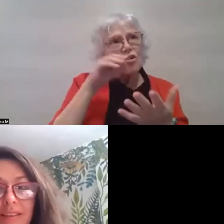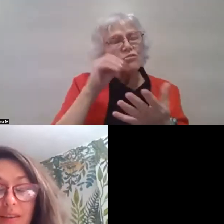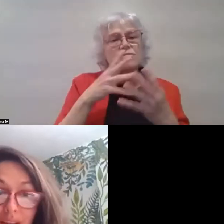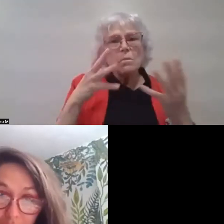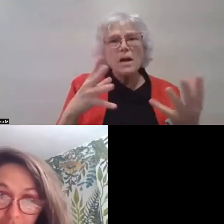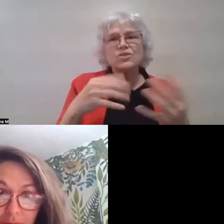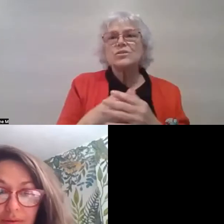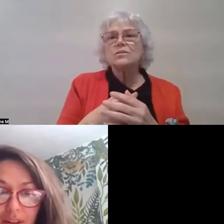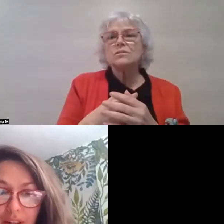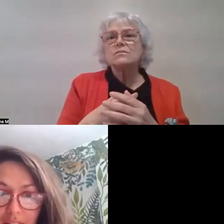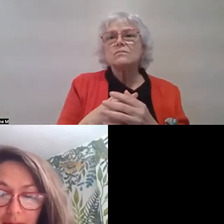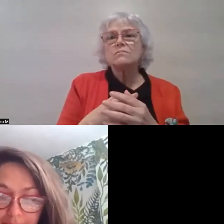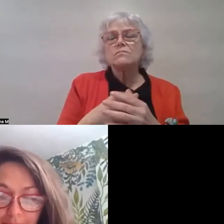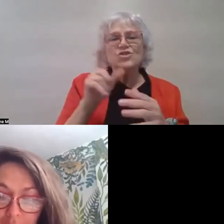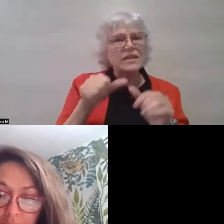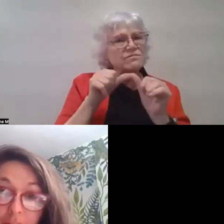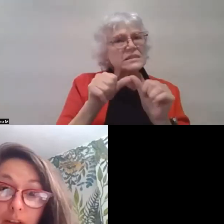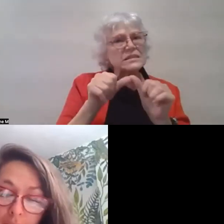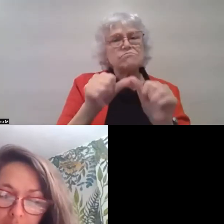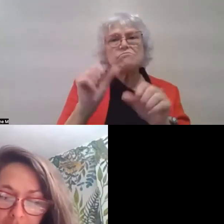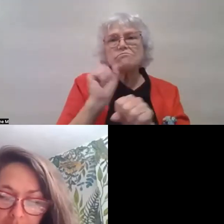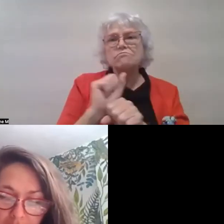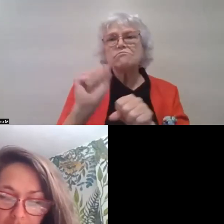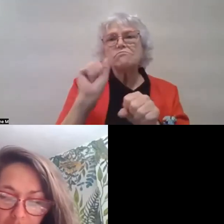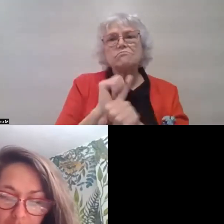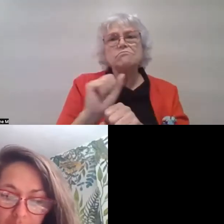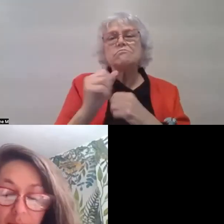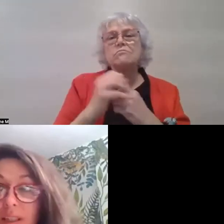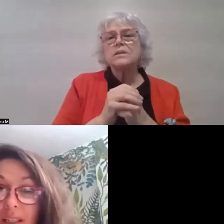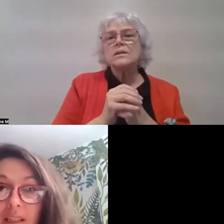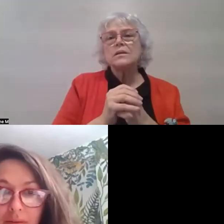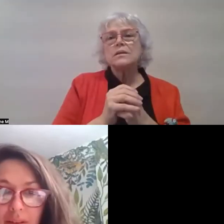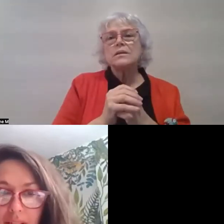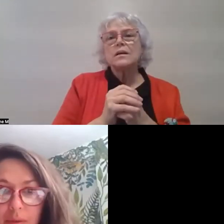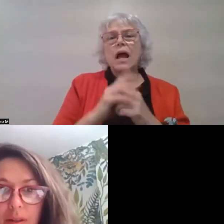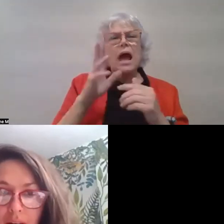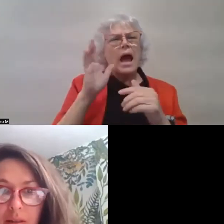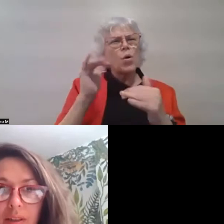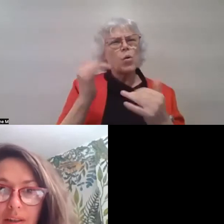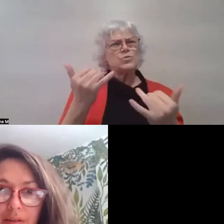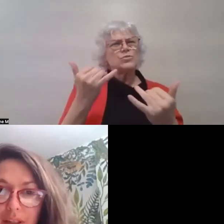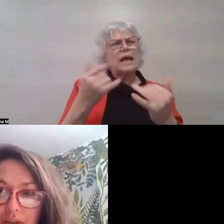for a long time. I hope this is the beginning of a deeper ongoing conversation